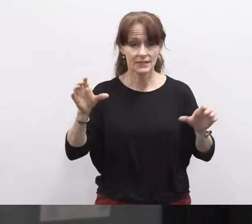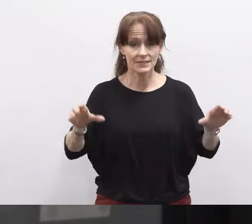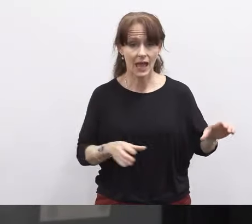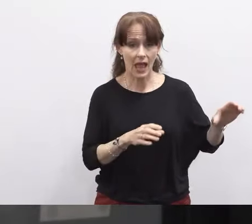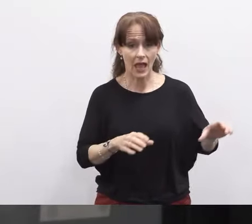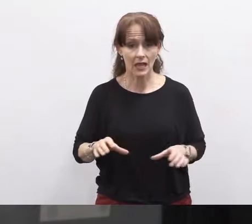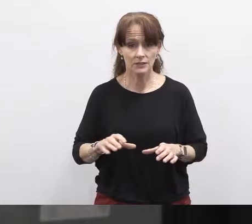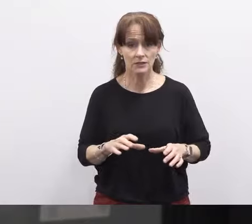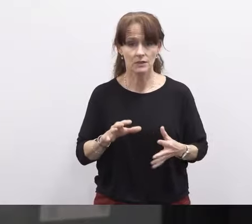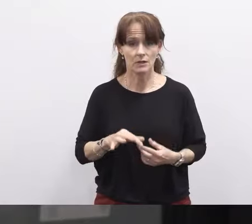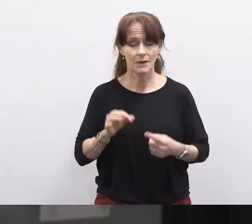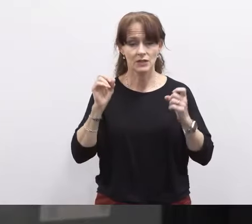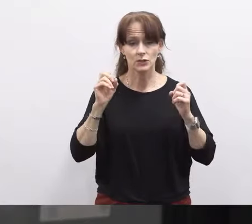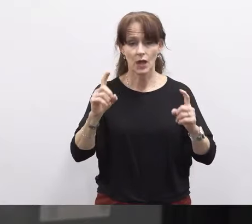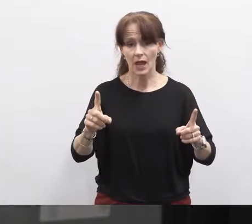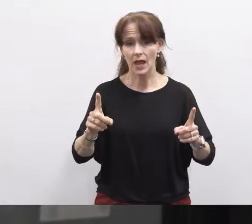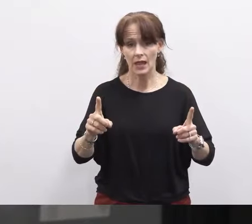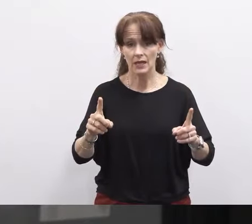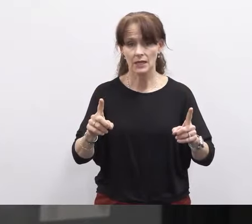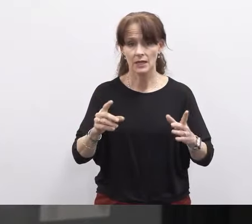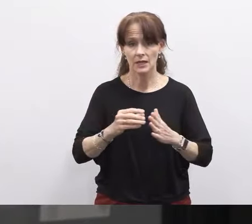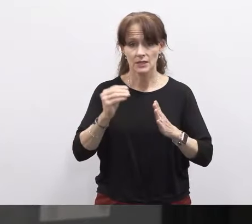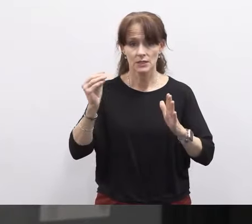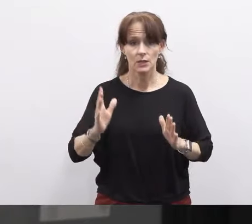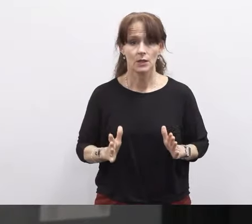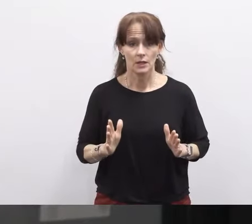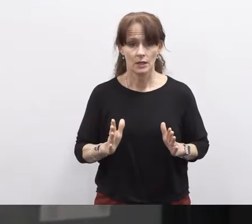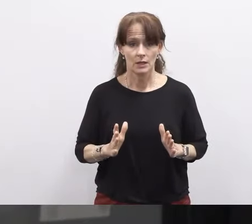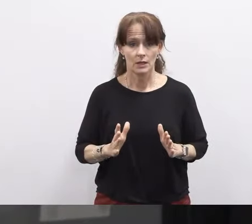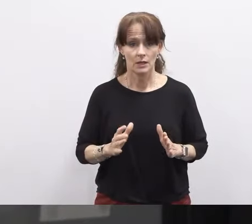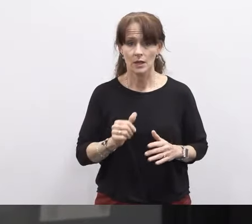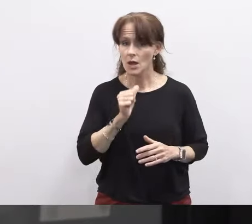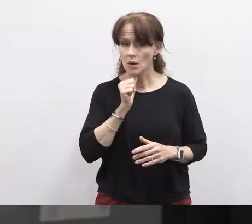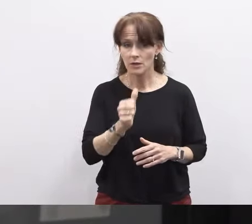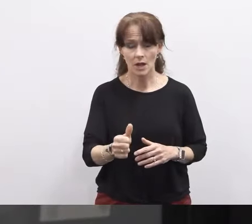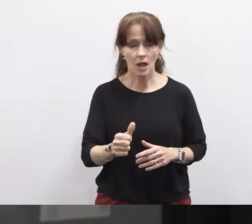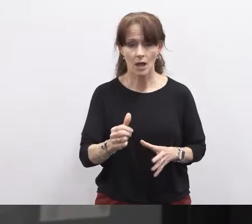our special education students are not receiving the support